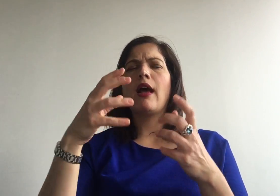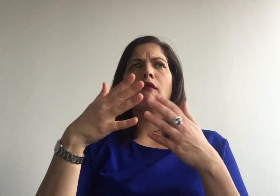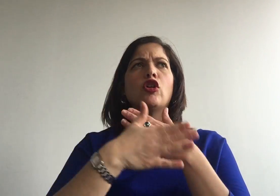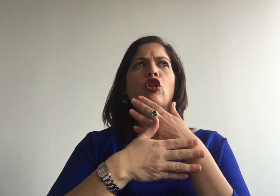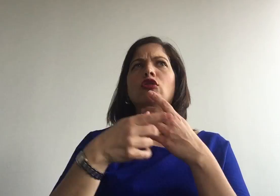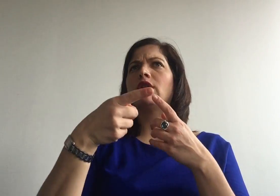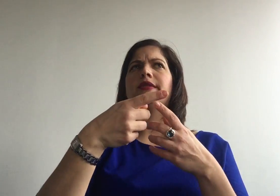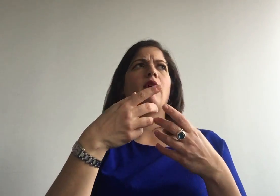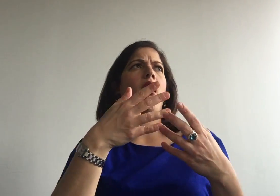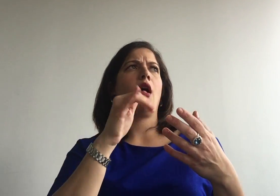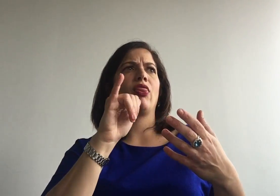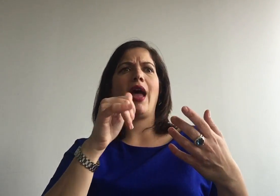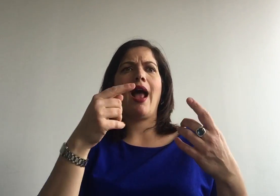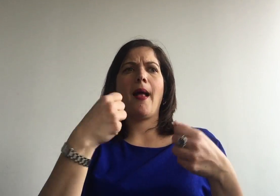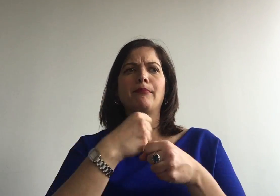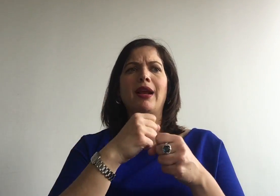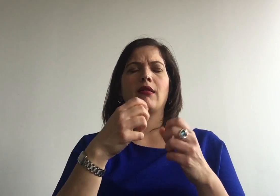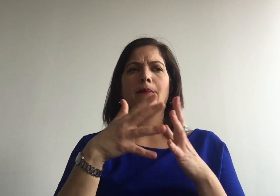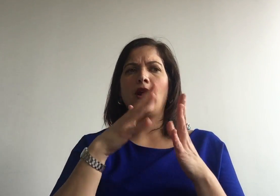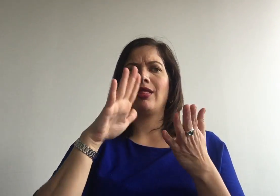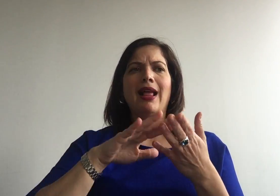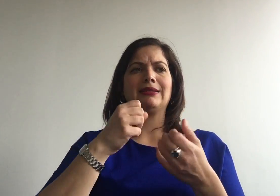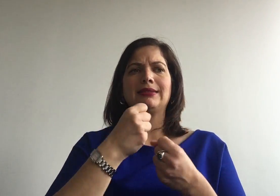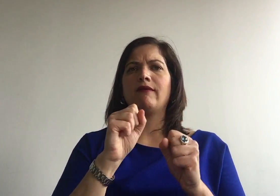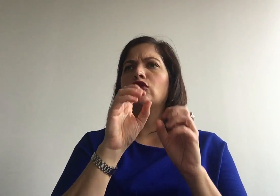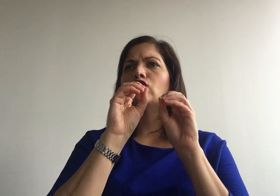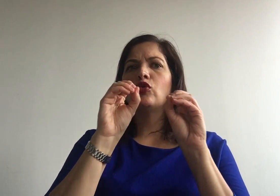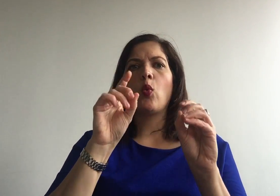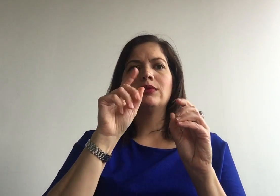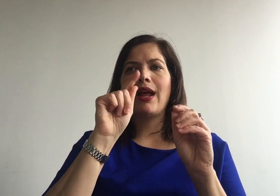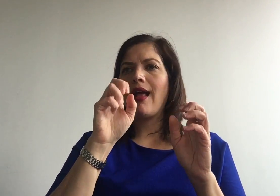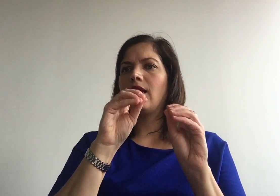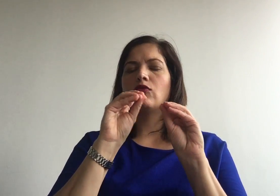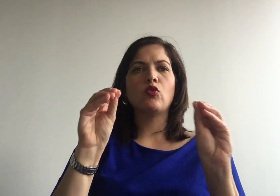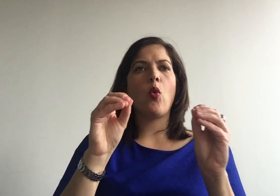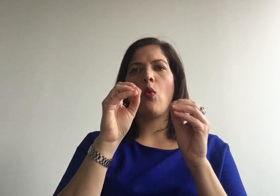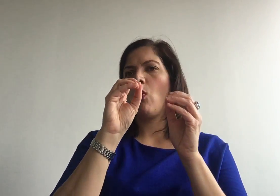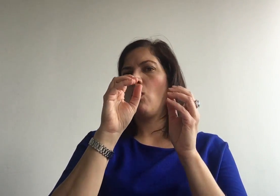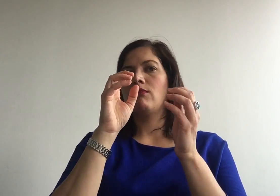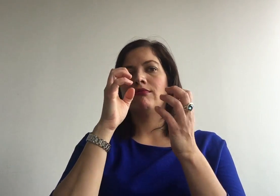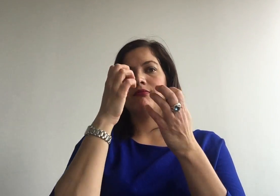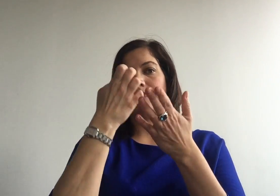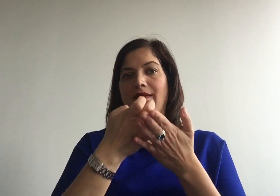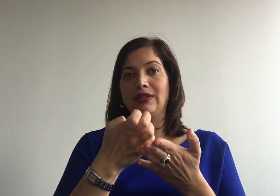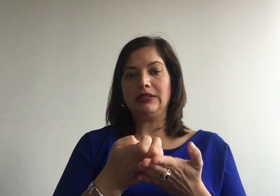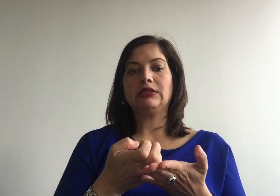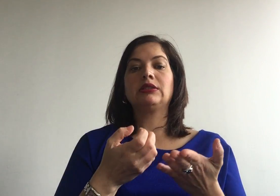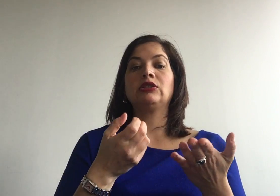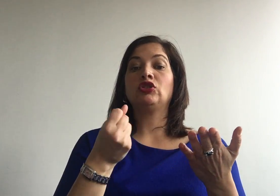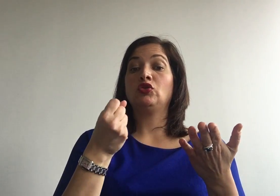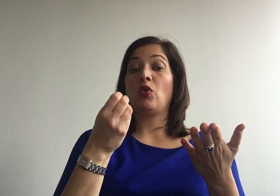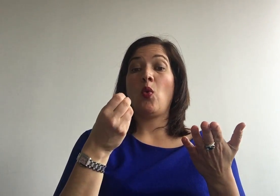the seven countries which resulted in America being less safe. No evidence showing this to be true was provided.